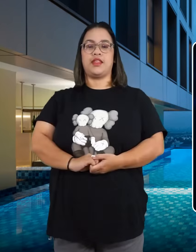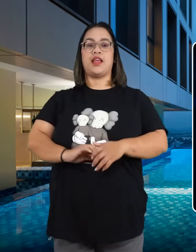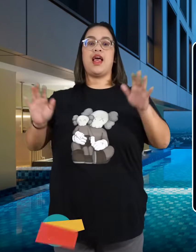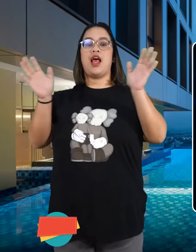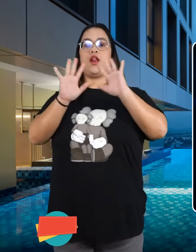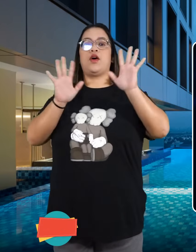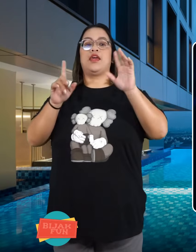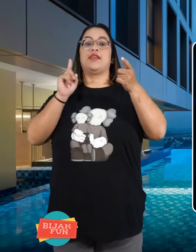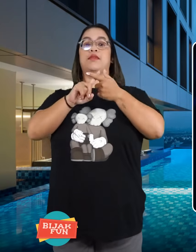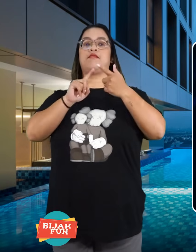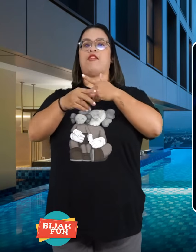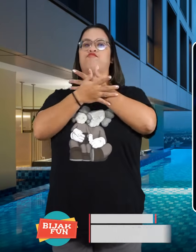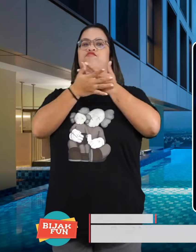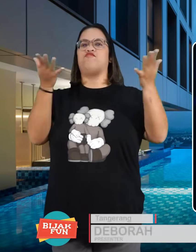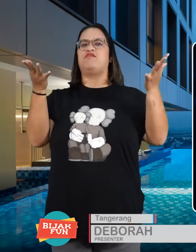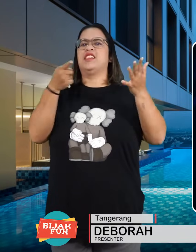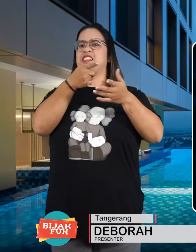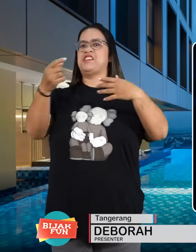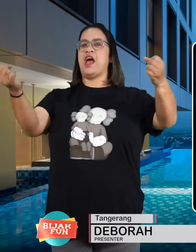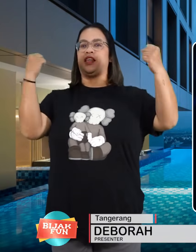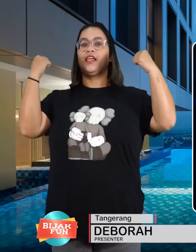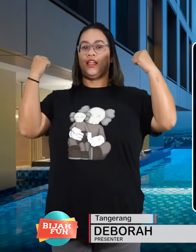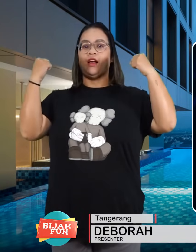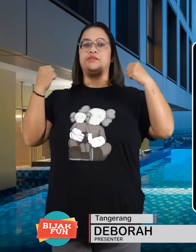Hello friends, are you healthy?